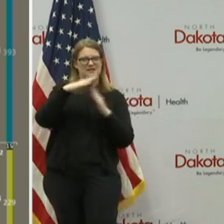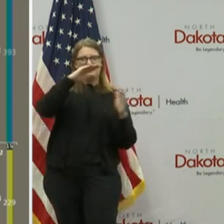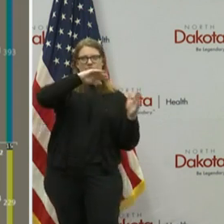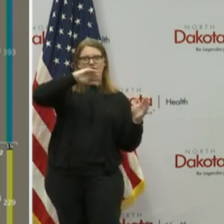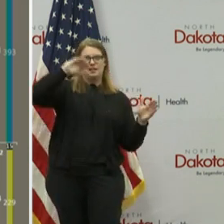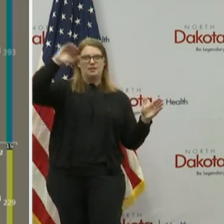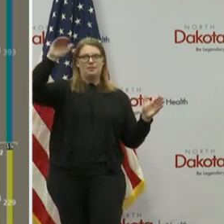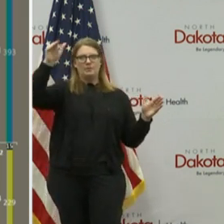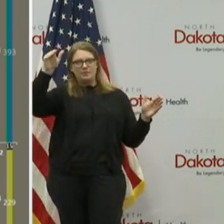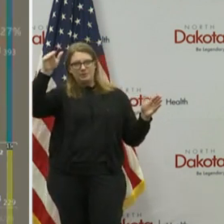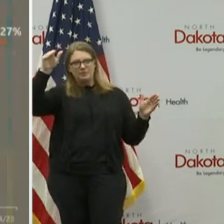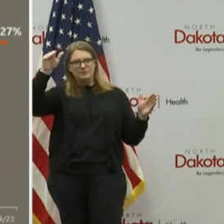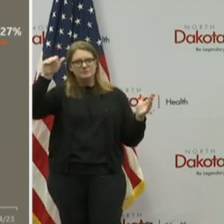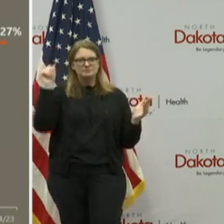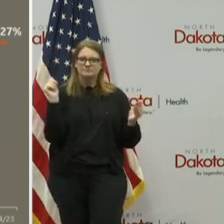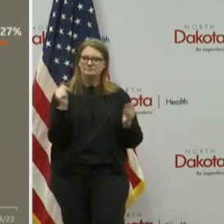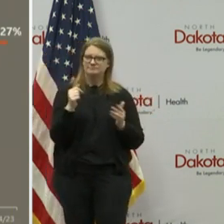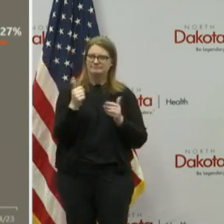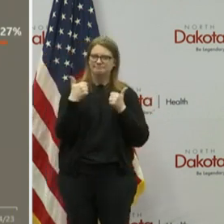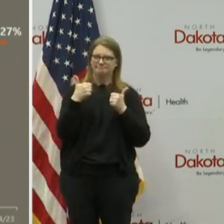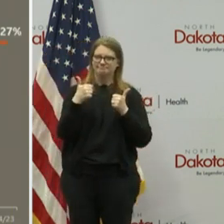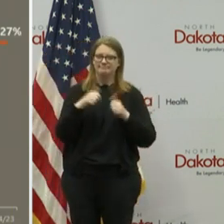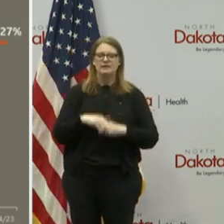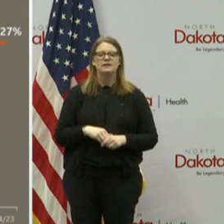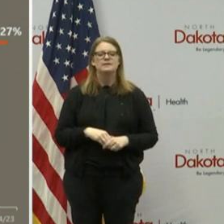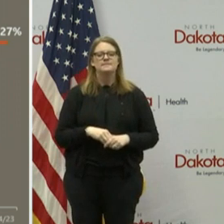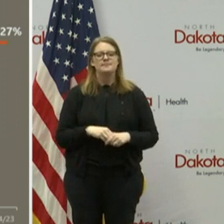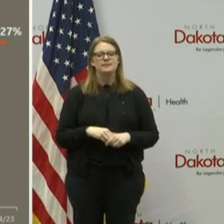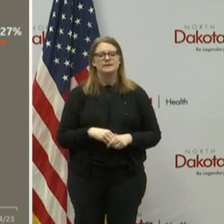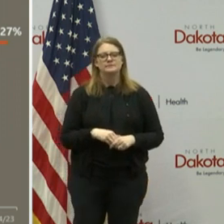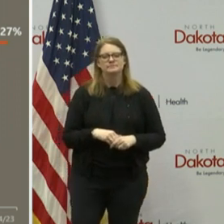YOU WILL SEE THAT'S WHY WE ARE DOWN ON THE TOP LINE WHICH